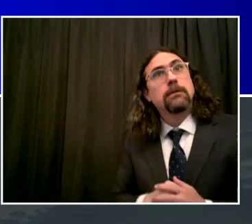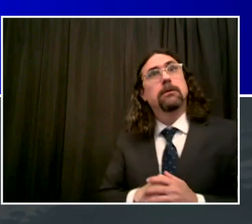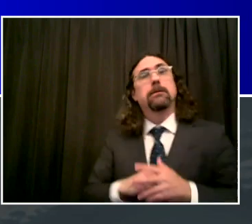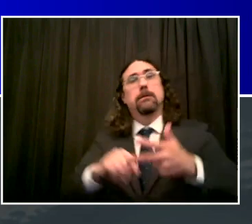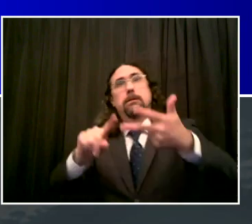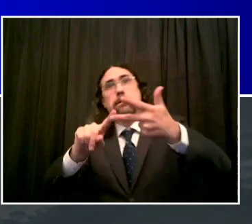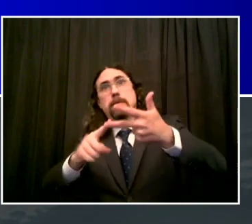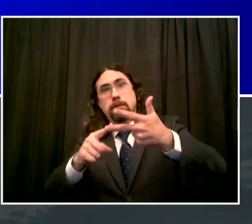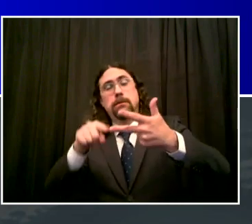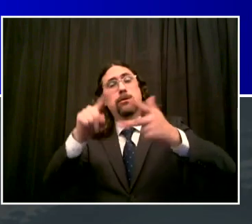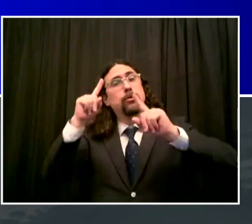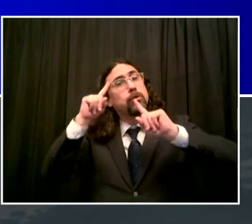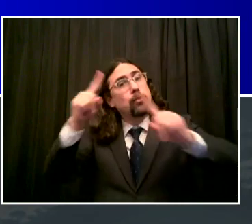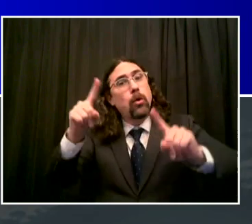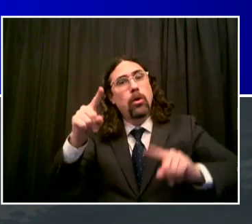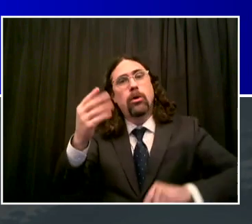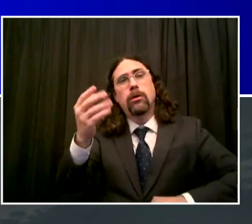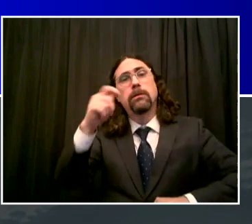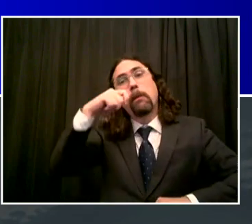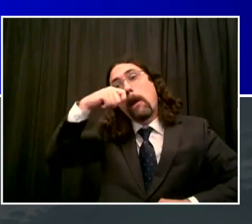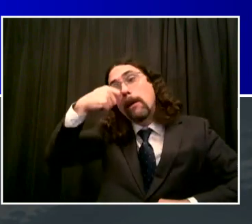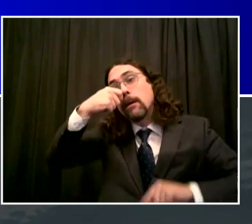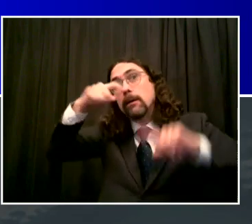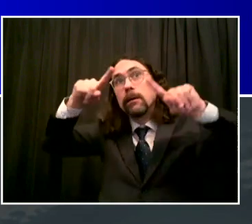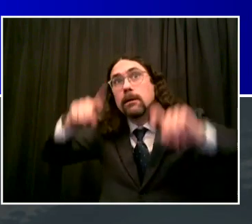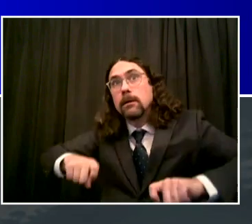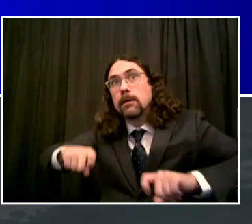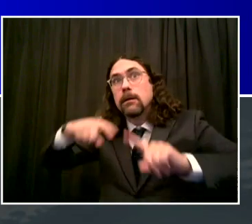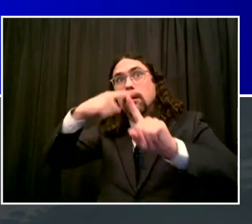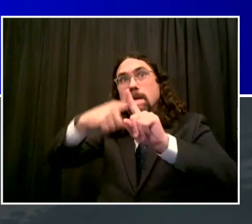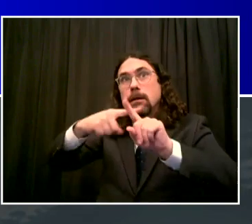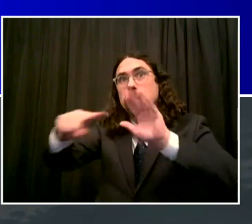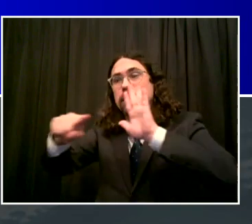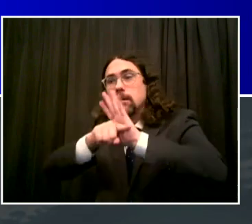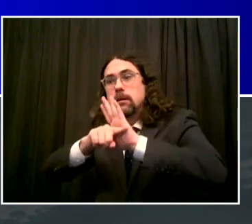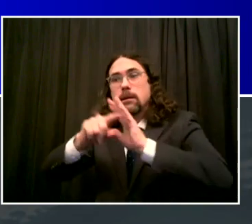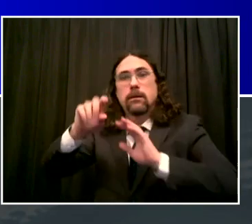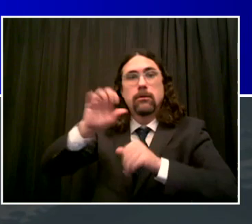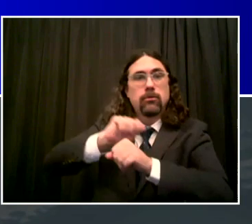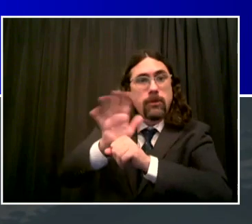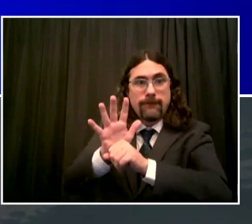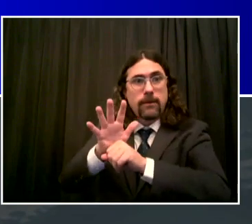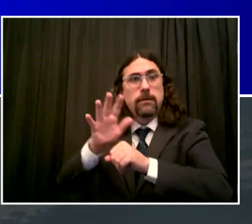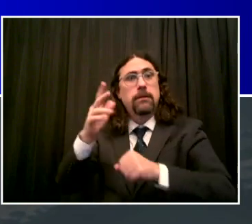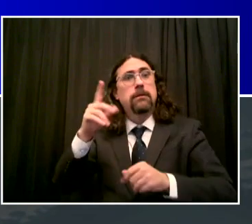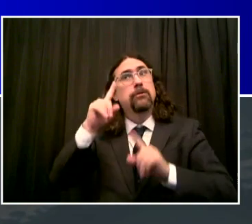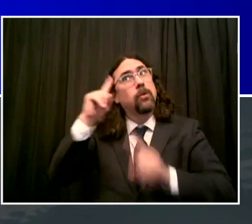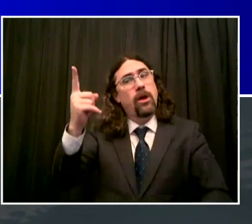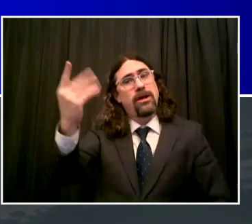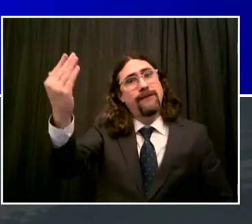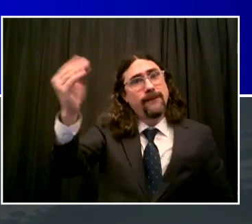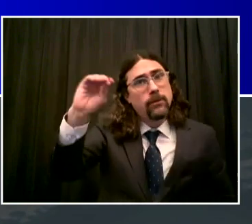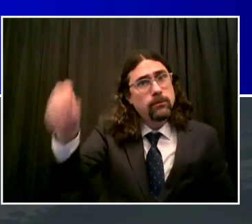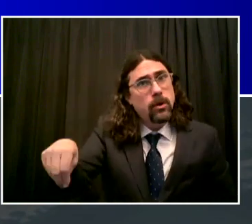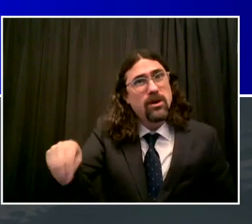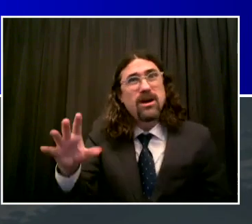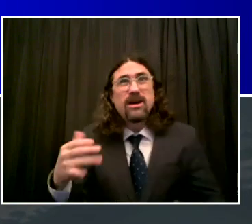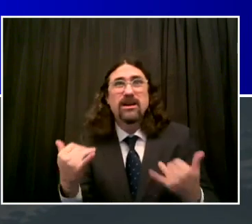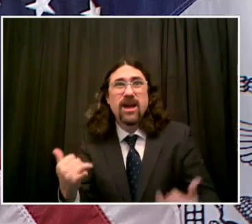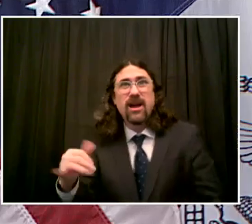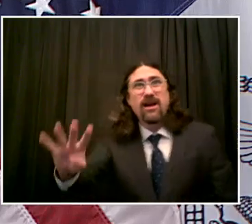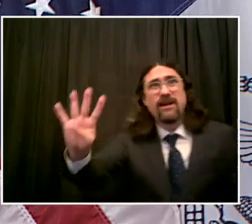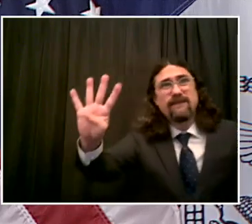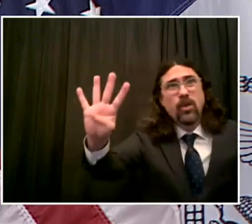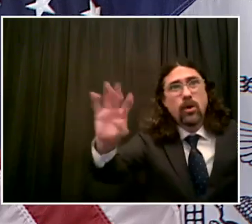W'VEE SEEN.